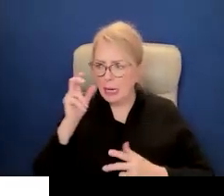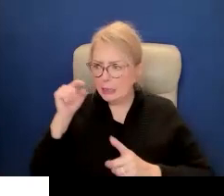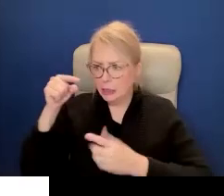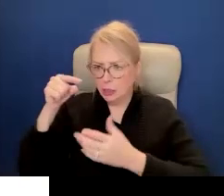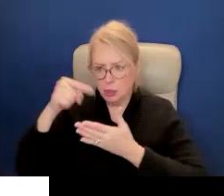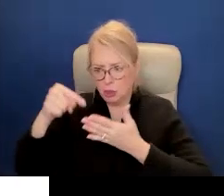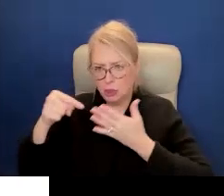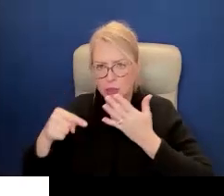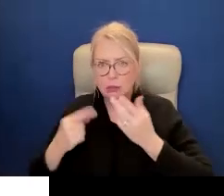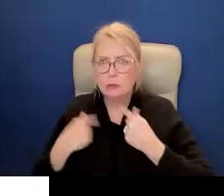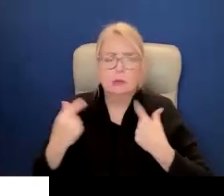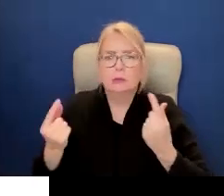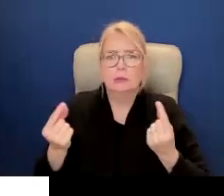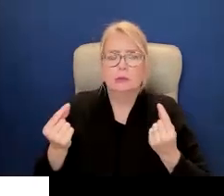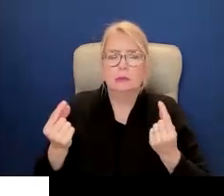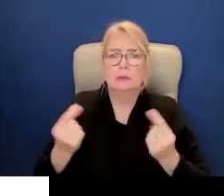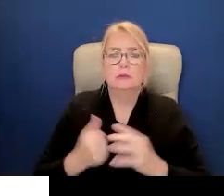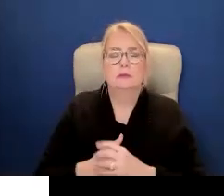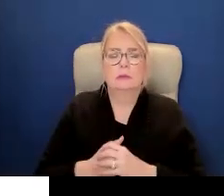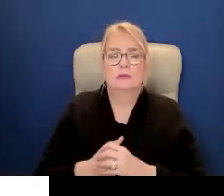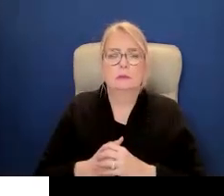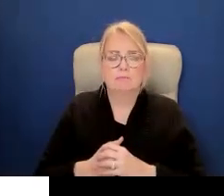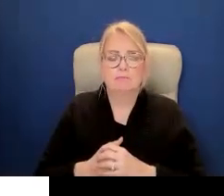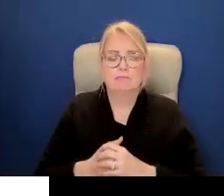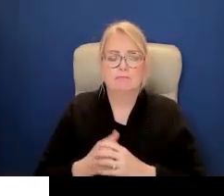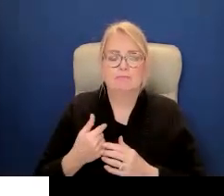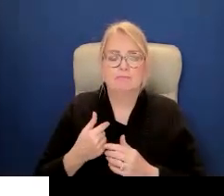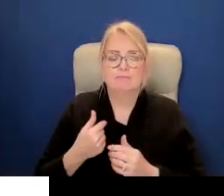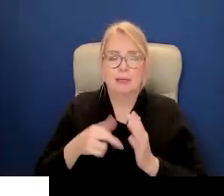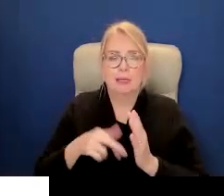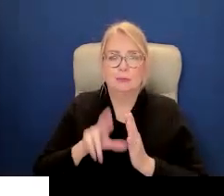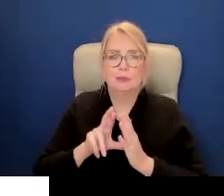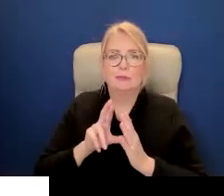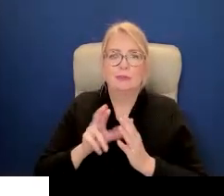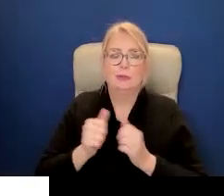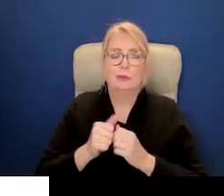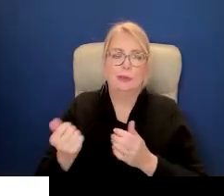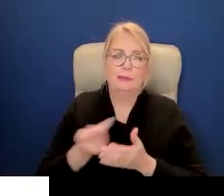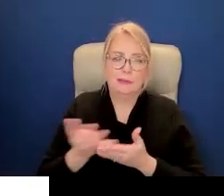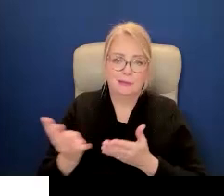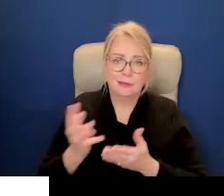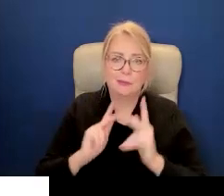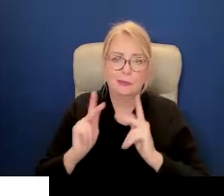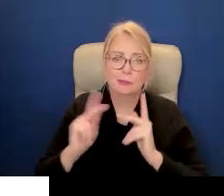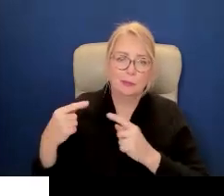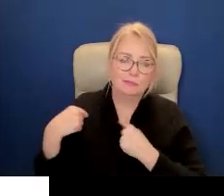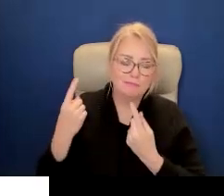I've been reviewing this with several people already. It's a couple of questions.